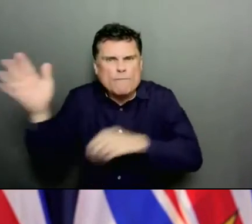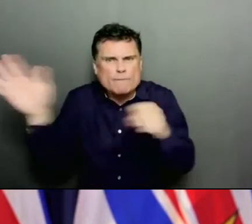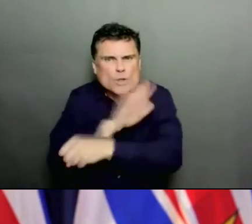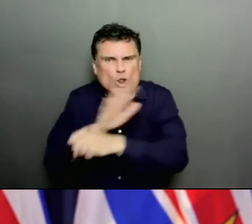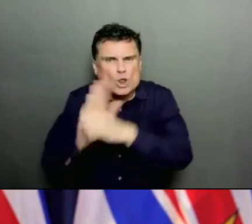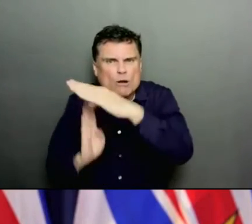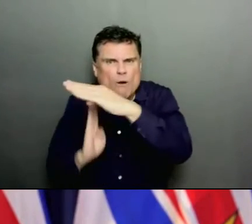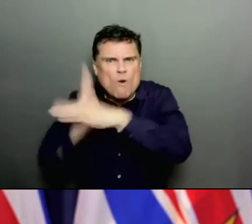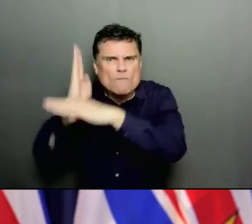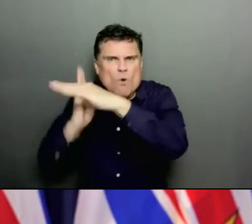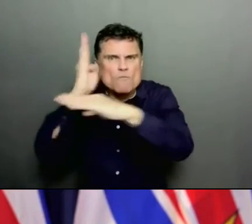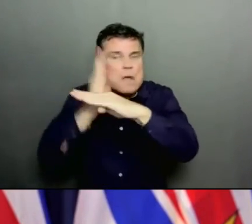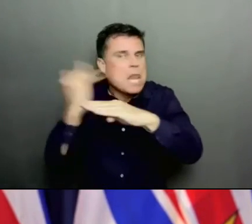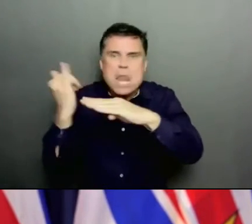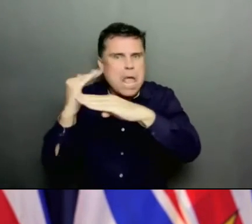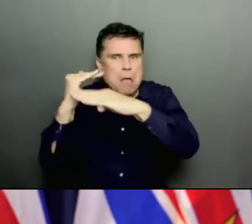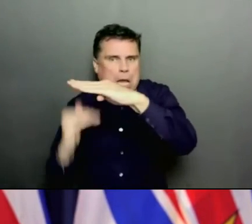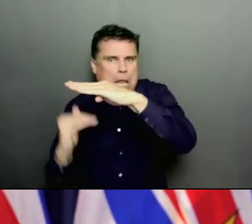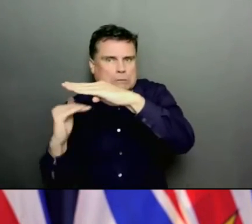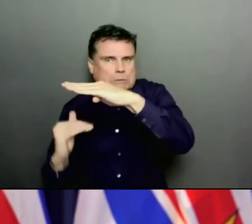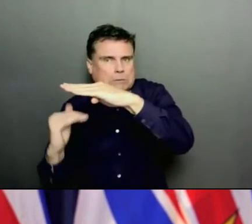look at it right now, we